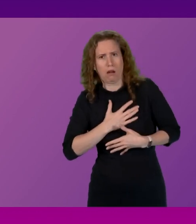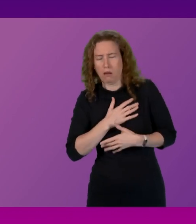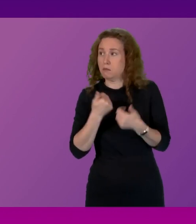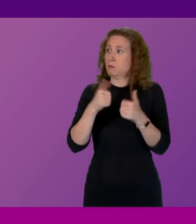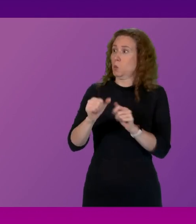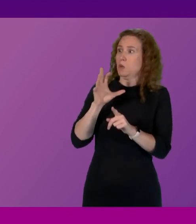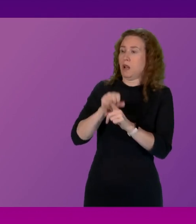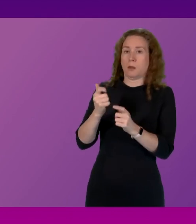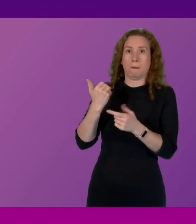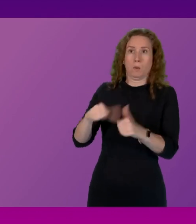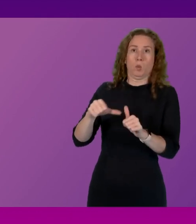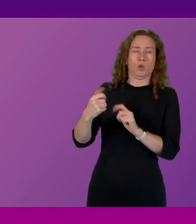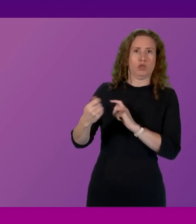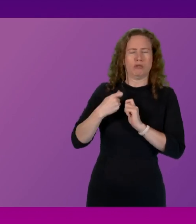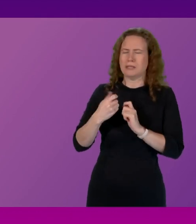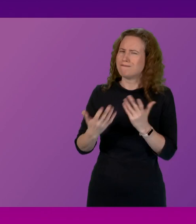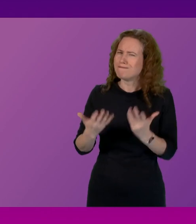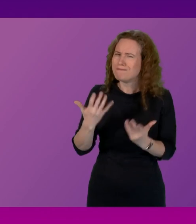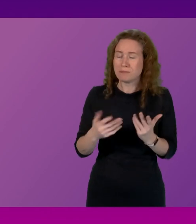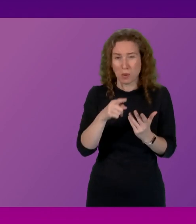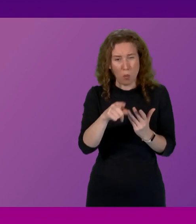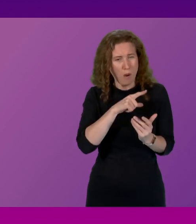Why can the First Minister not see what many members on the SNP benches can see: that the